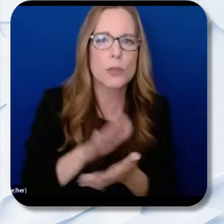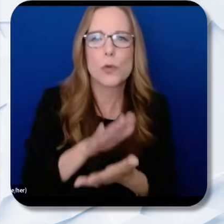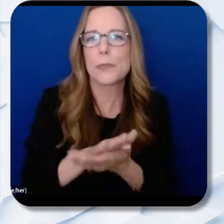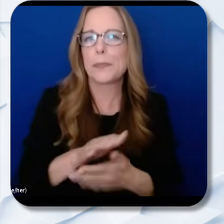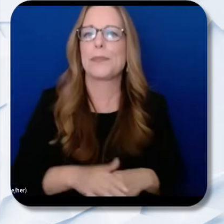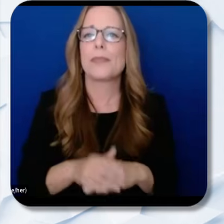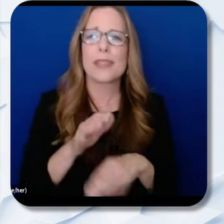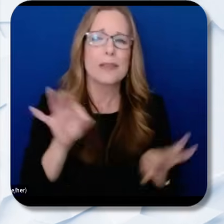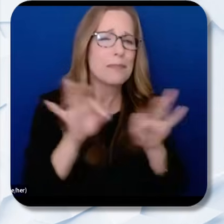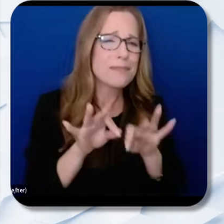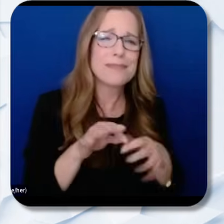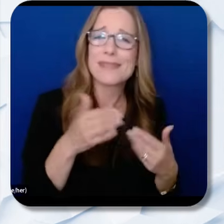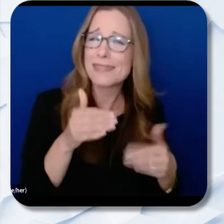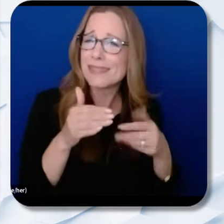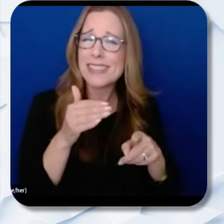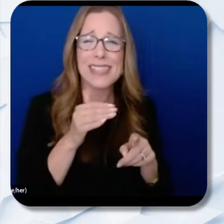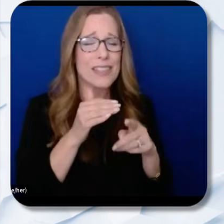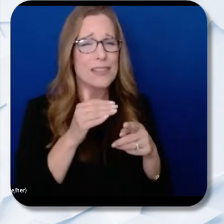It's the caring adult who made them feel seen.